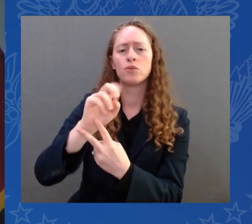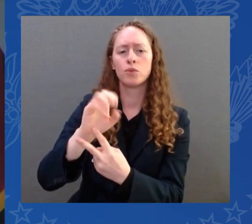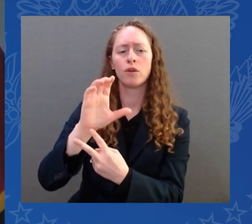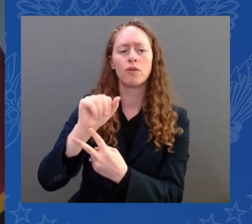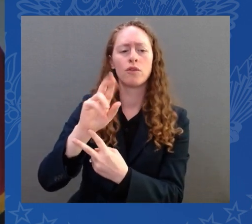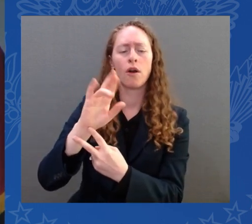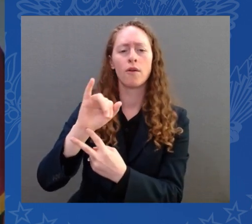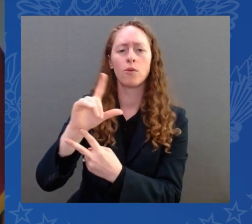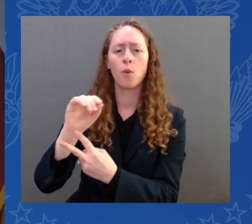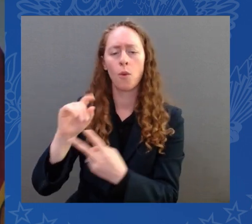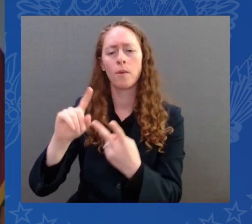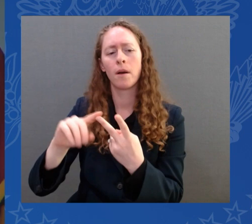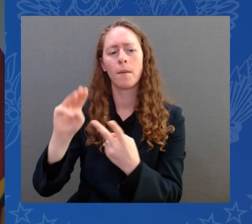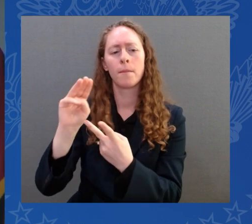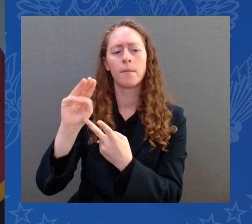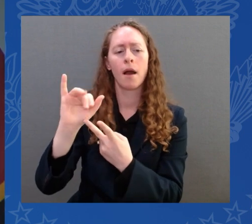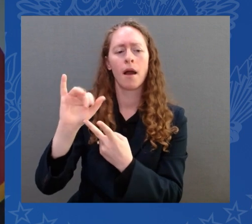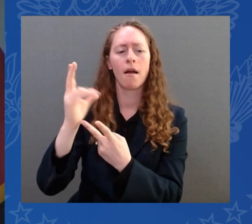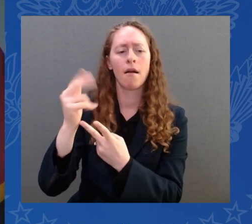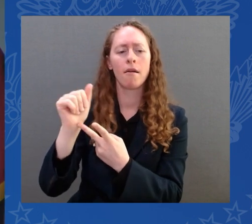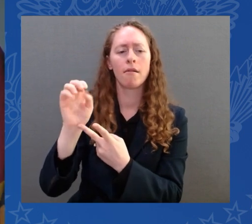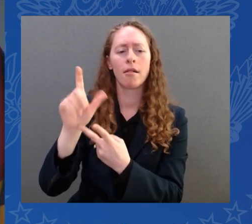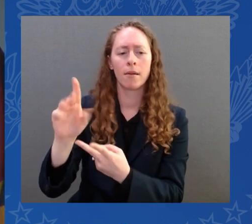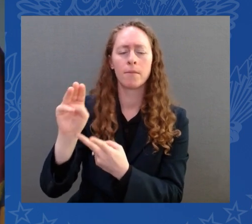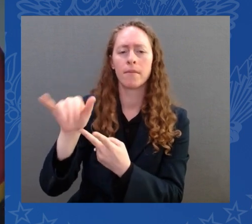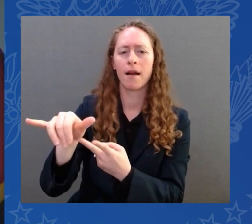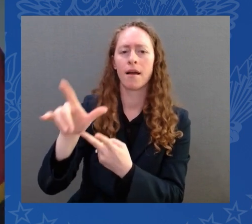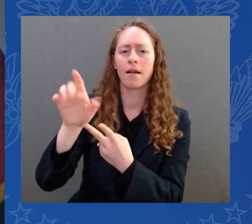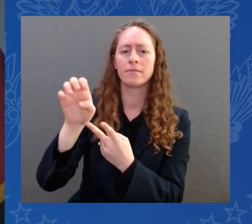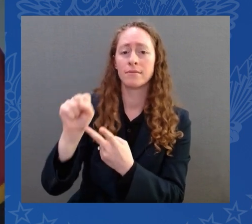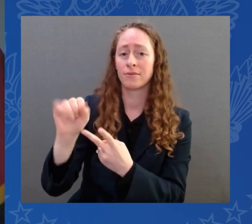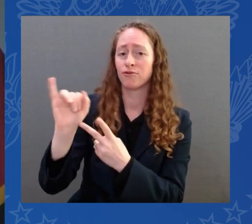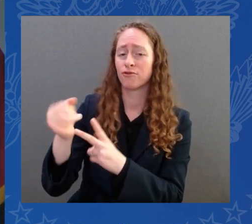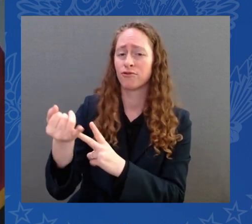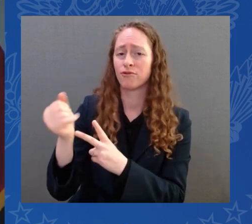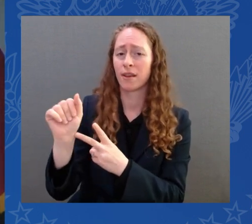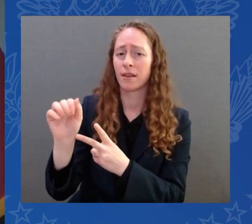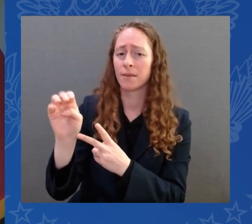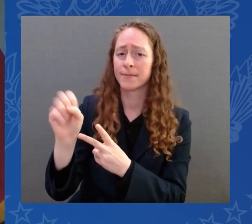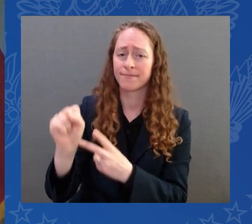Folks -- midshipmen, this is your day. But I want to start by recognizing the people